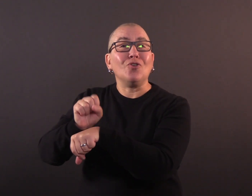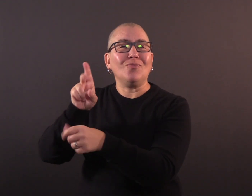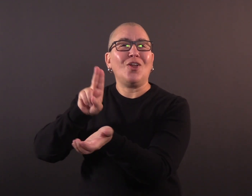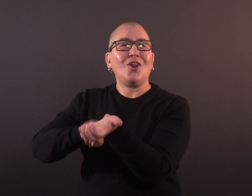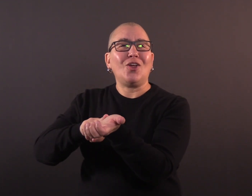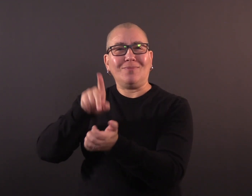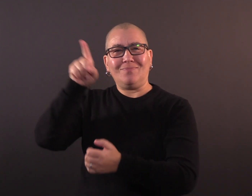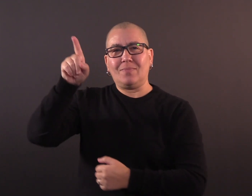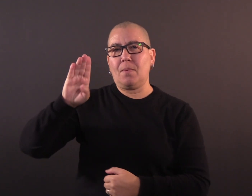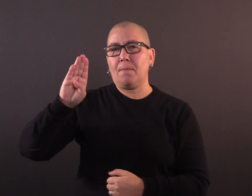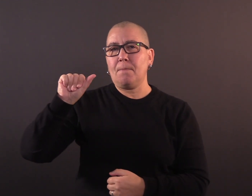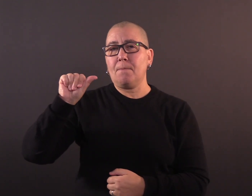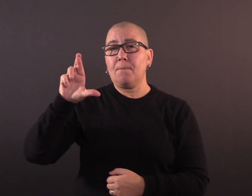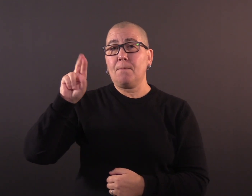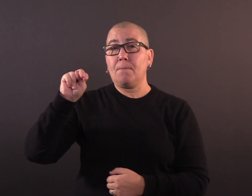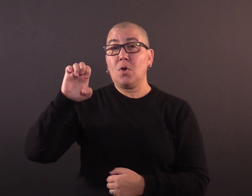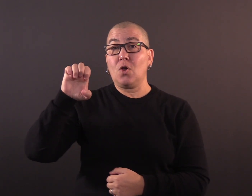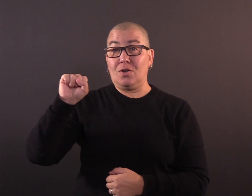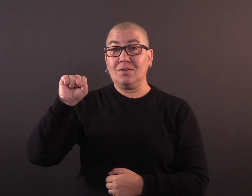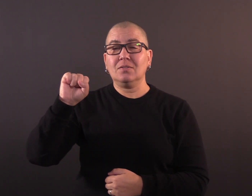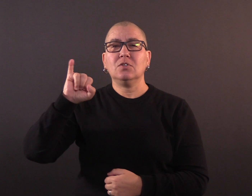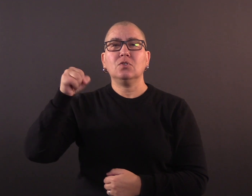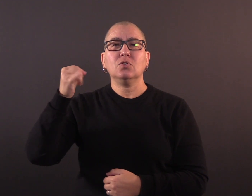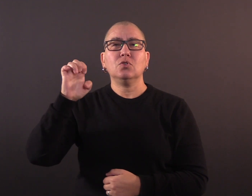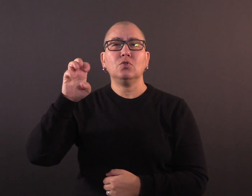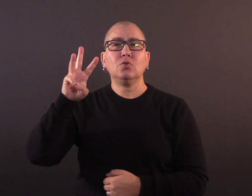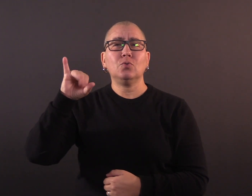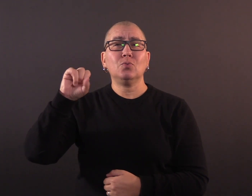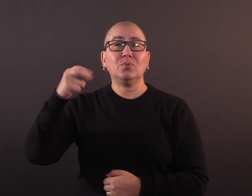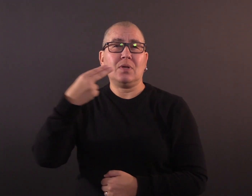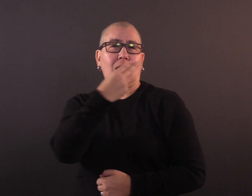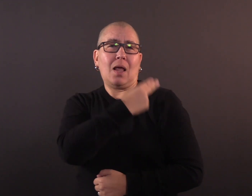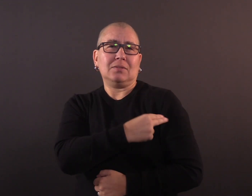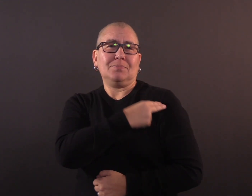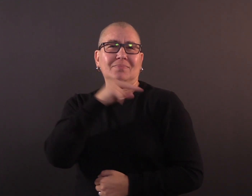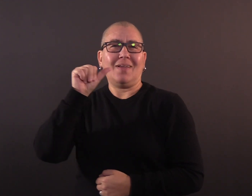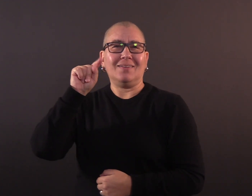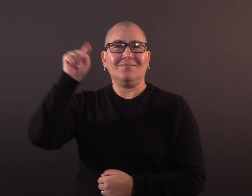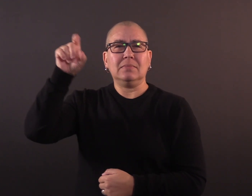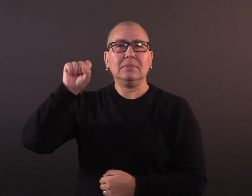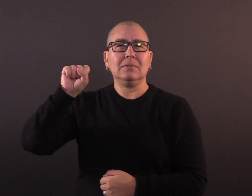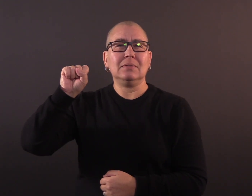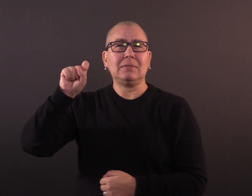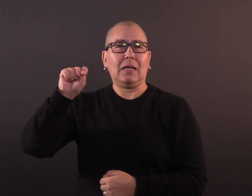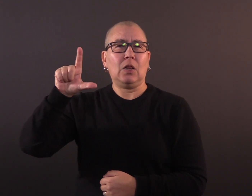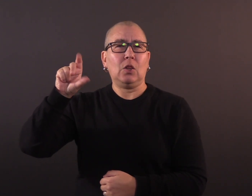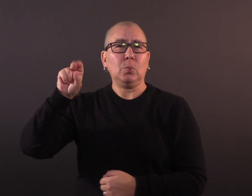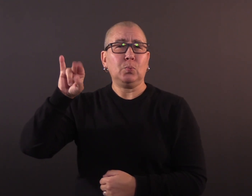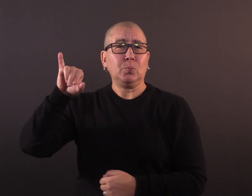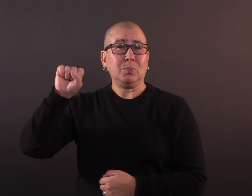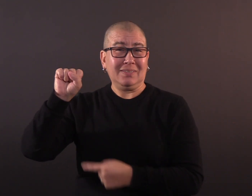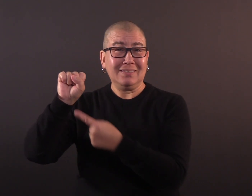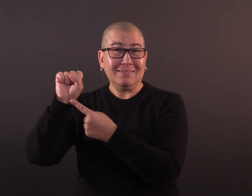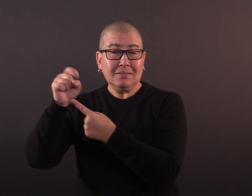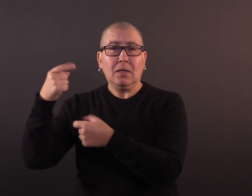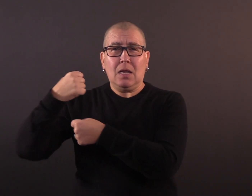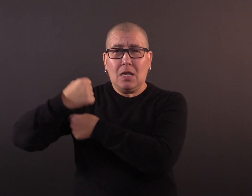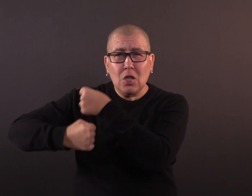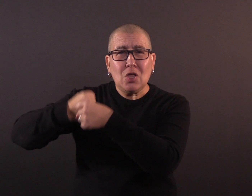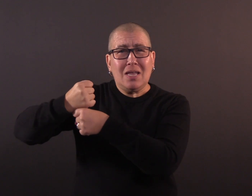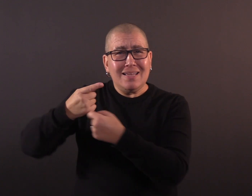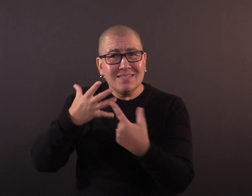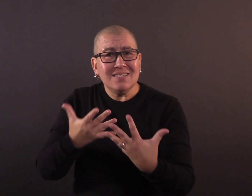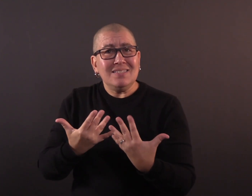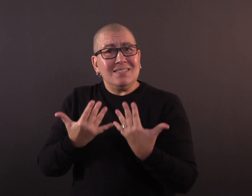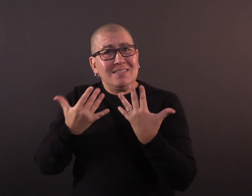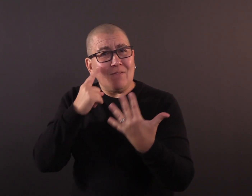as a nurse at Barnes-Jewish Hospital in St. Louis. But after years of waiting to get better,